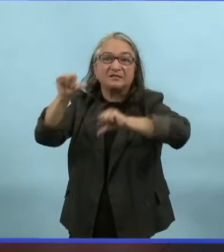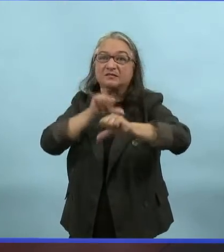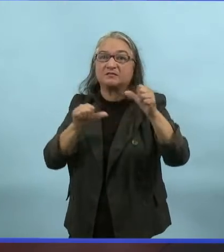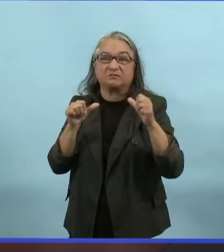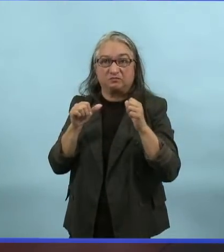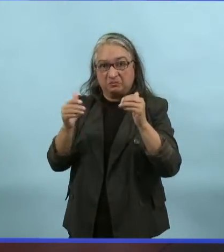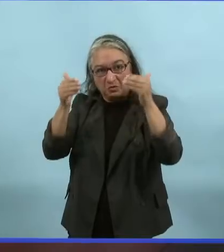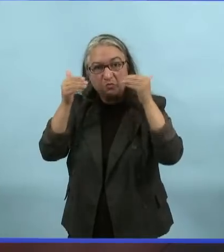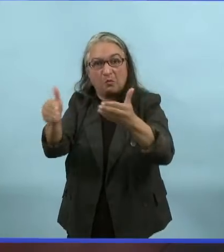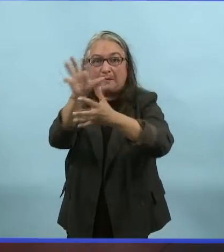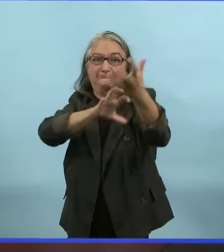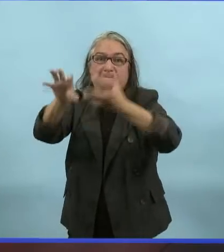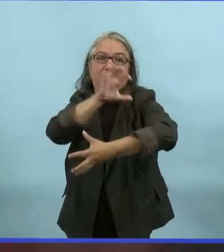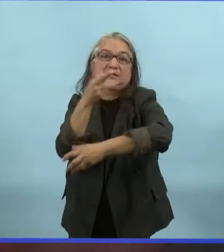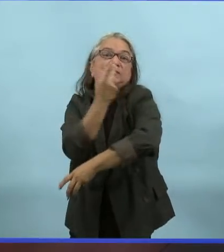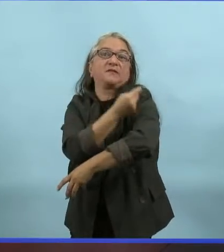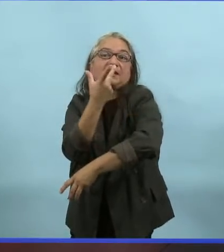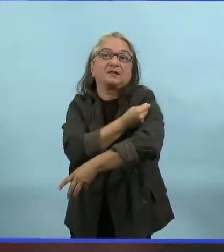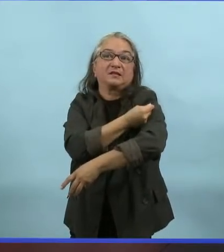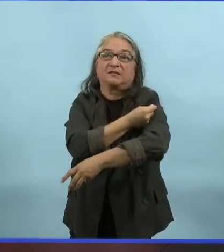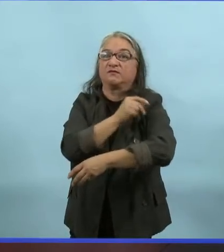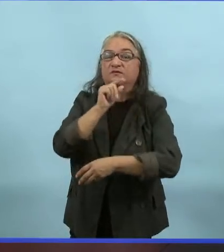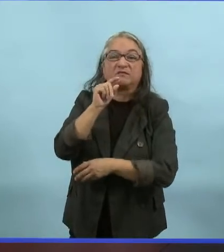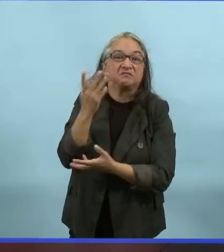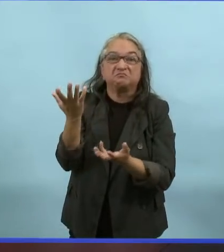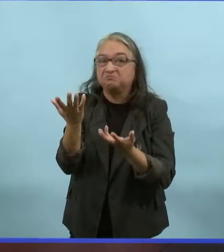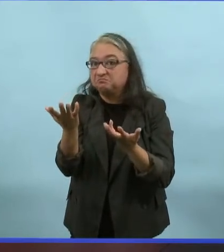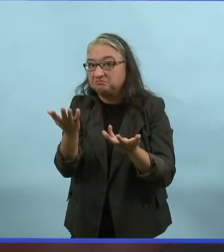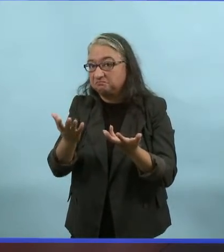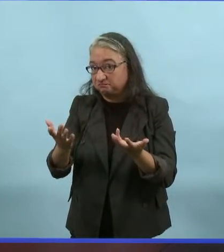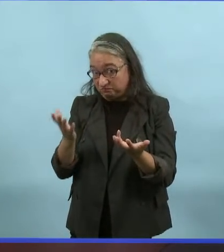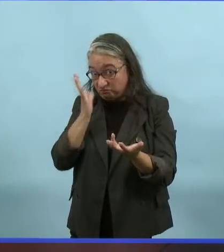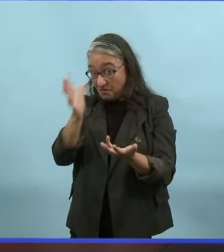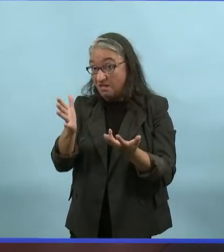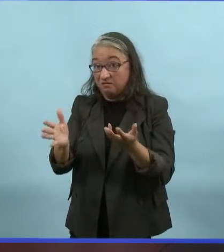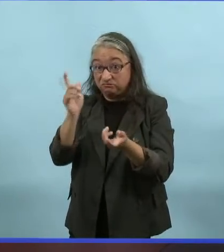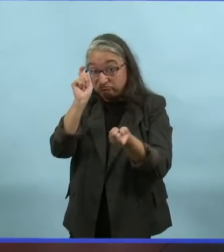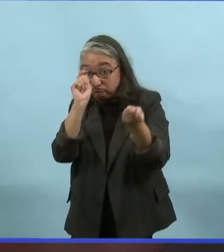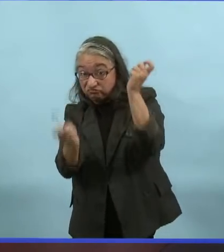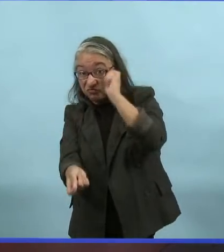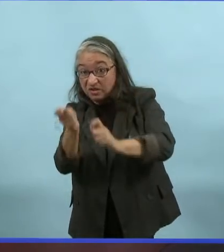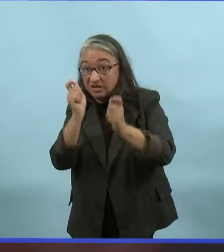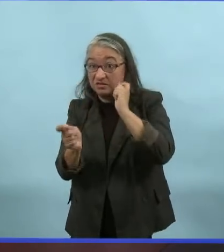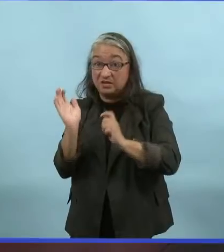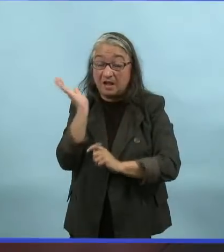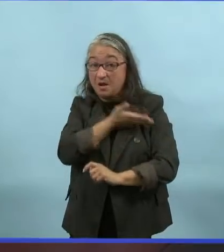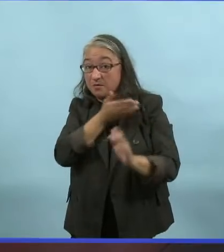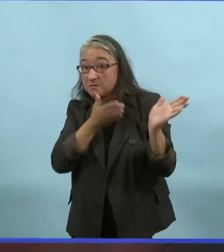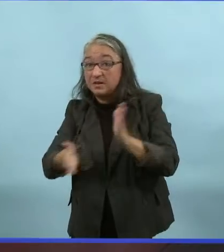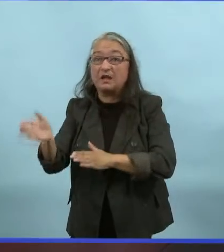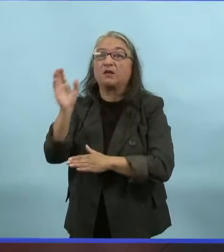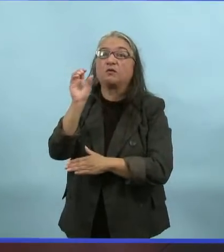that or what what will public health do with this this statement from the whl well i think